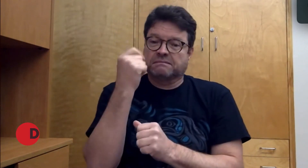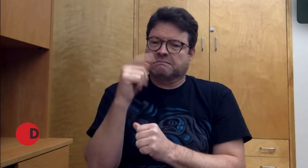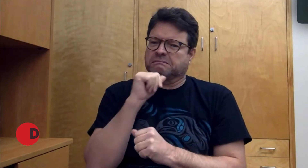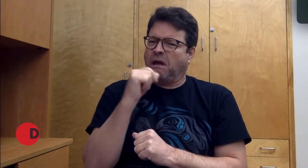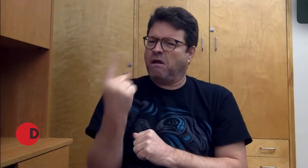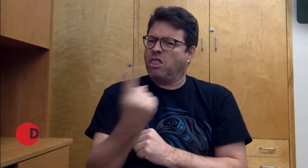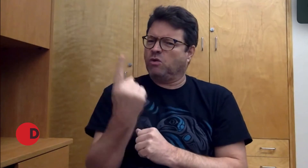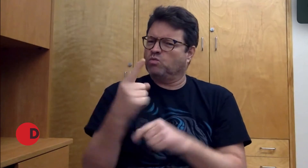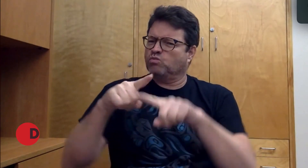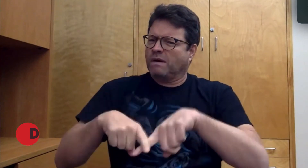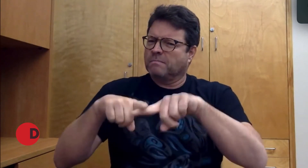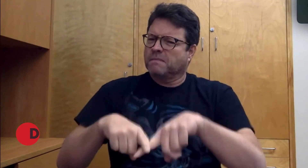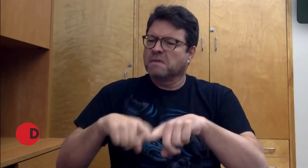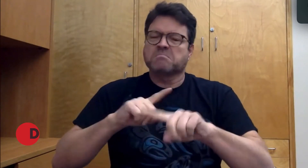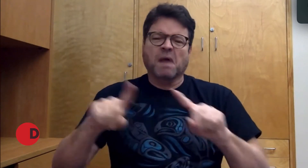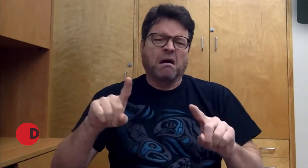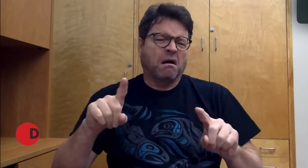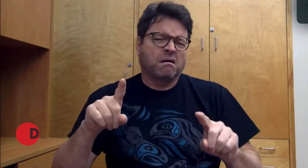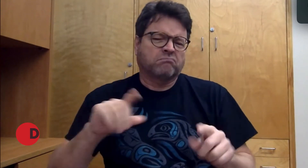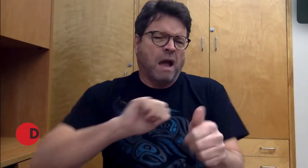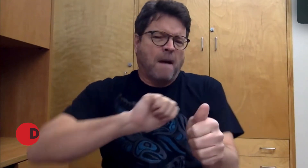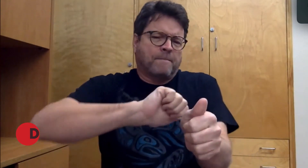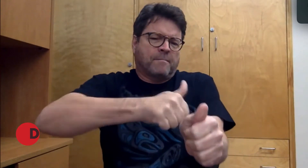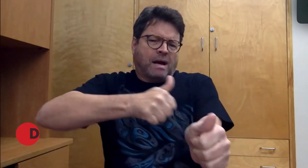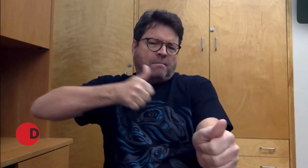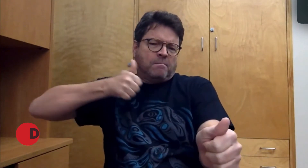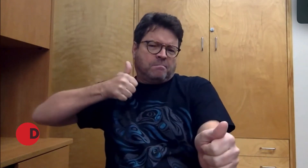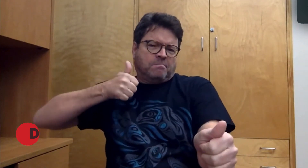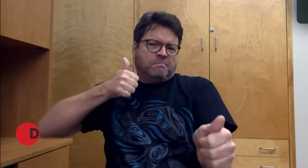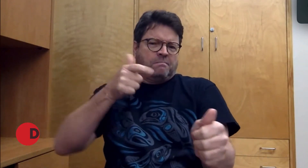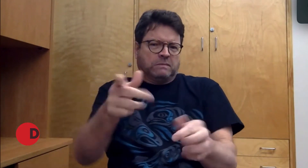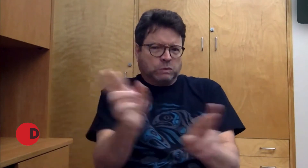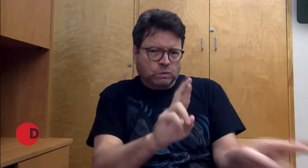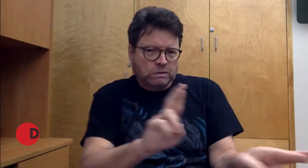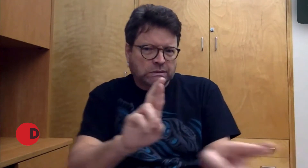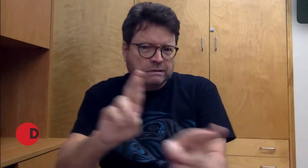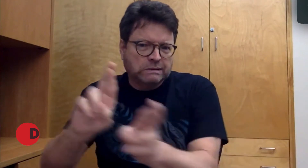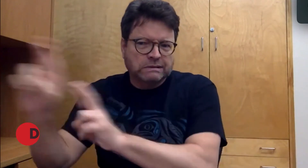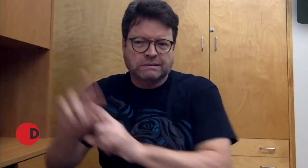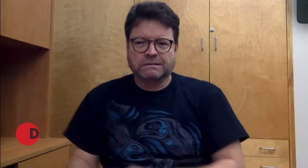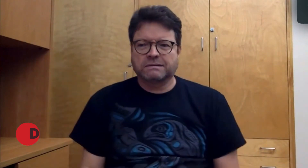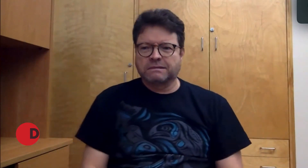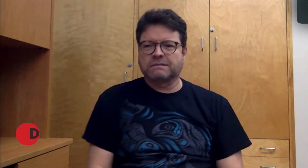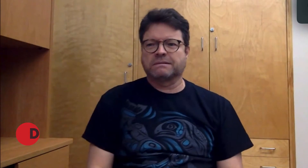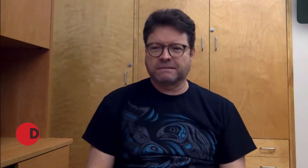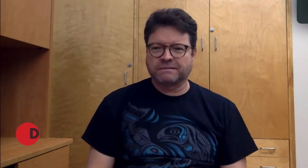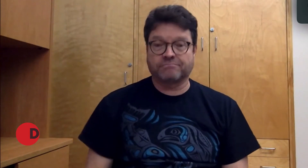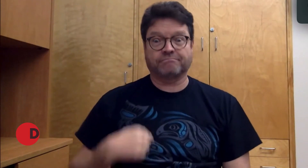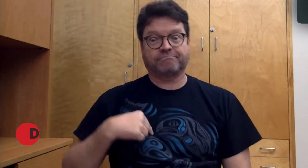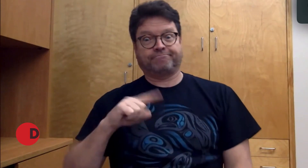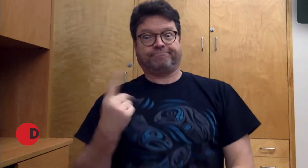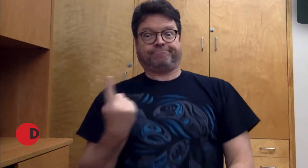although it's not always reliable, but as a backup plan.